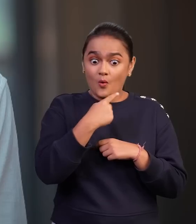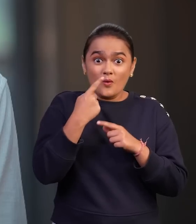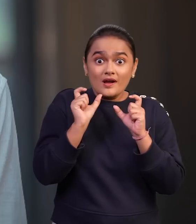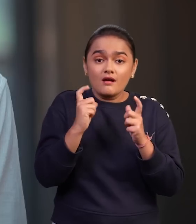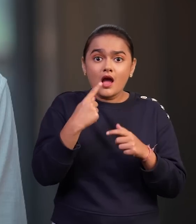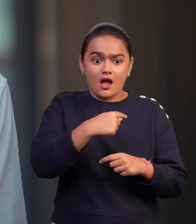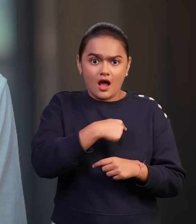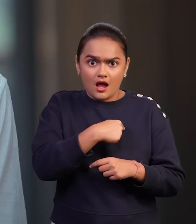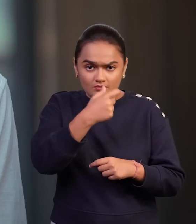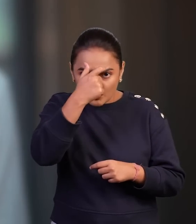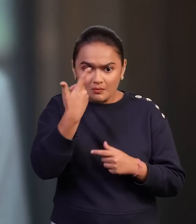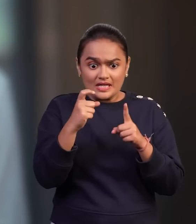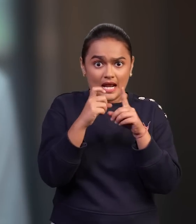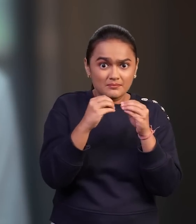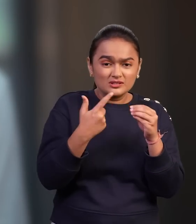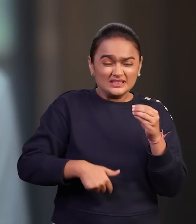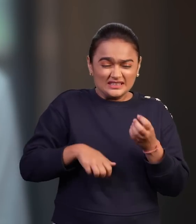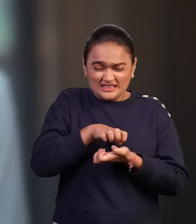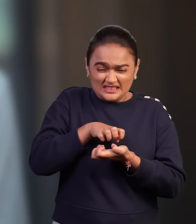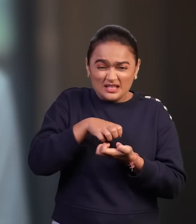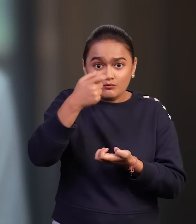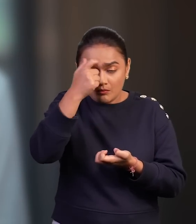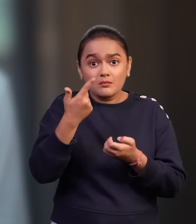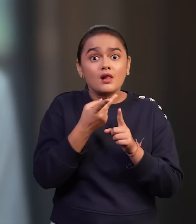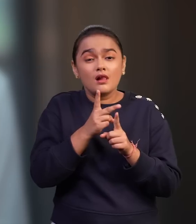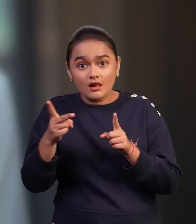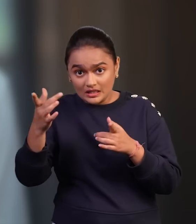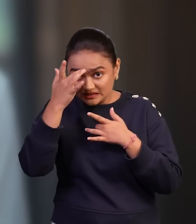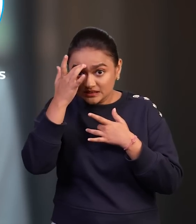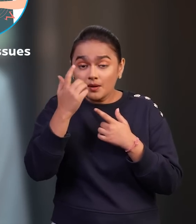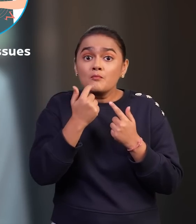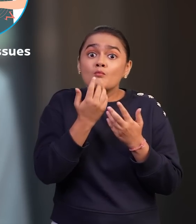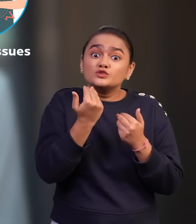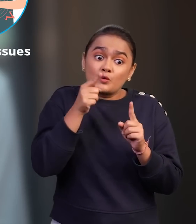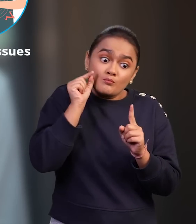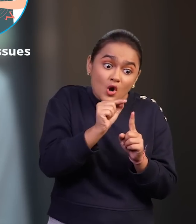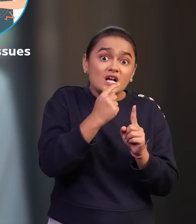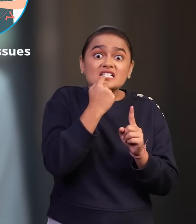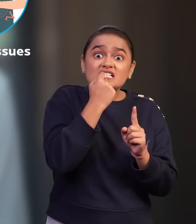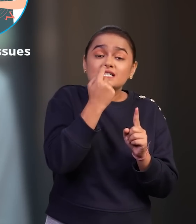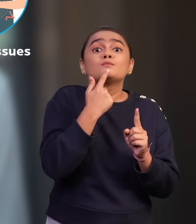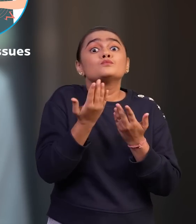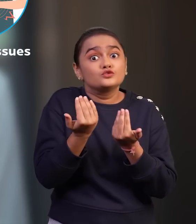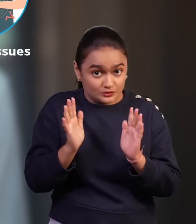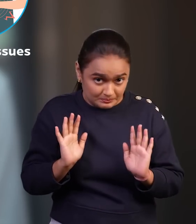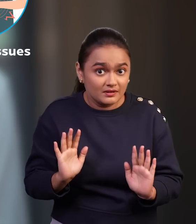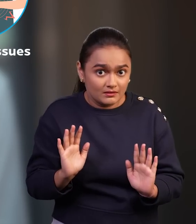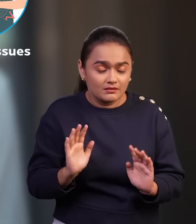Poor oral hygiene can be a contributing factor to heart disease, diabetes, digestive issues and other illnesses.